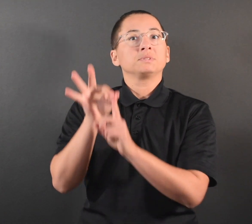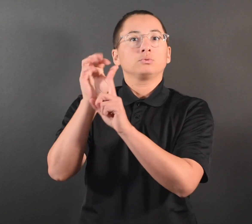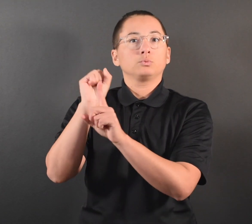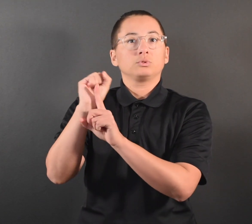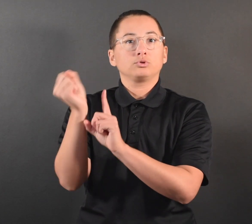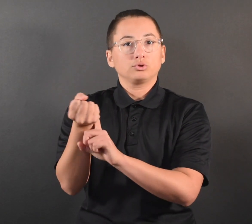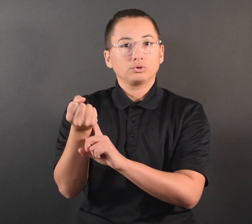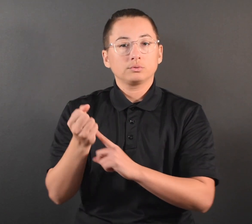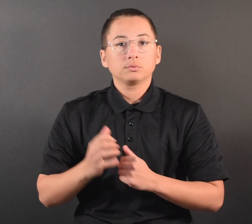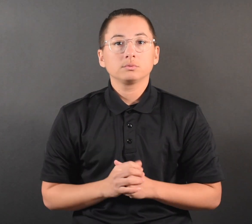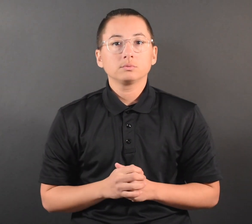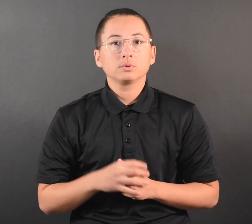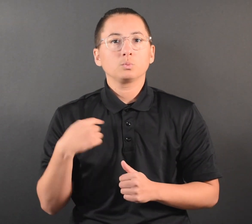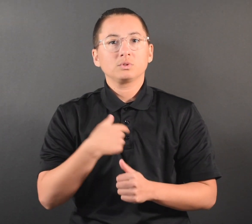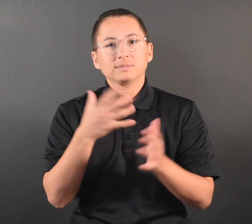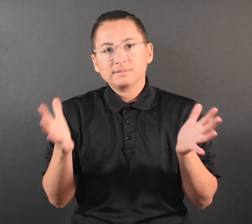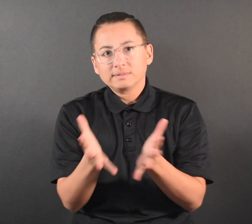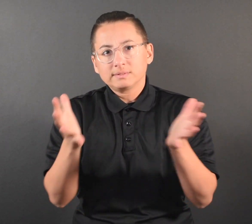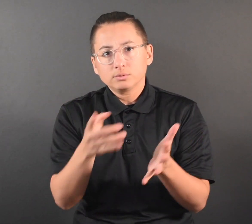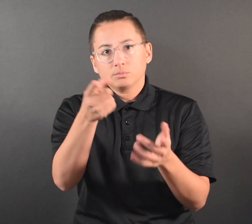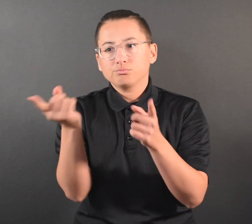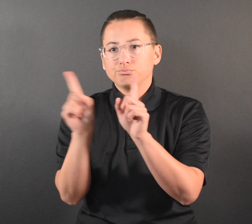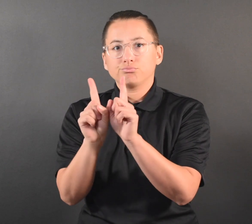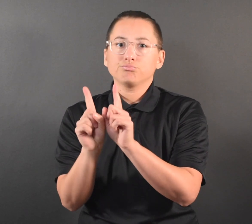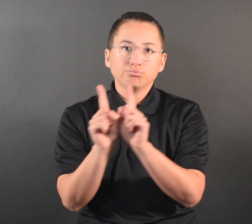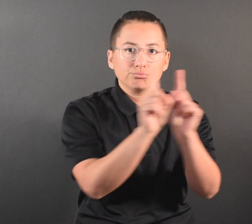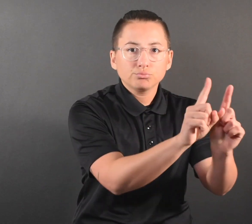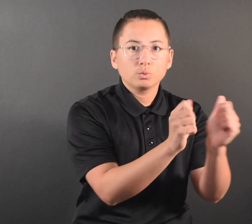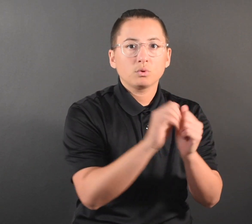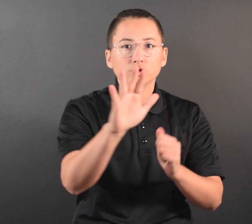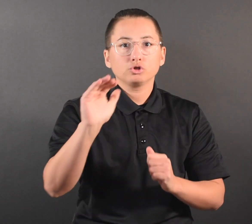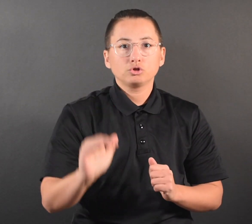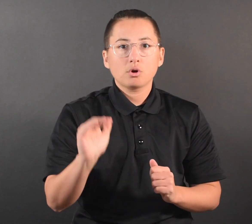sections 144.341 through 144.347.) We encourage you to go with your child so you can ask questions